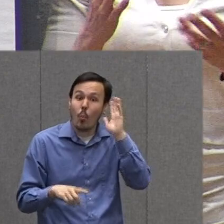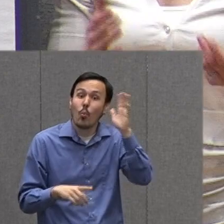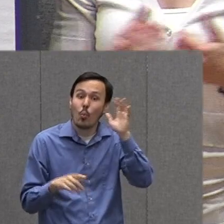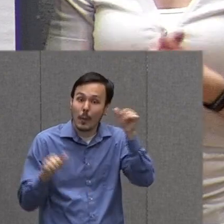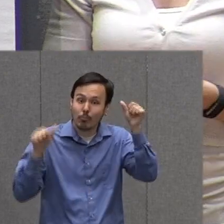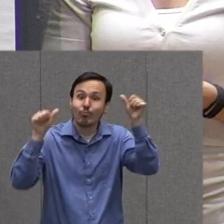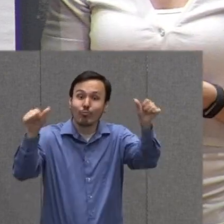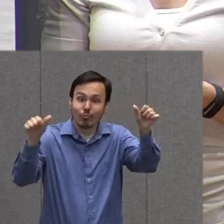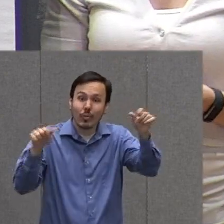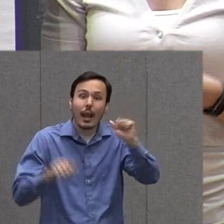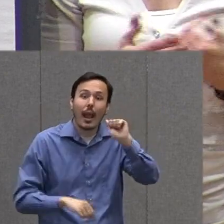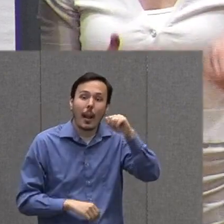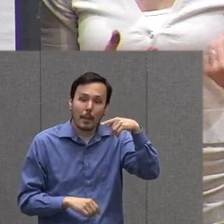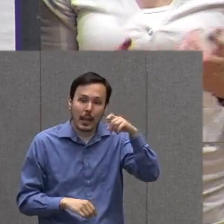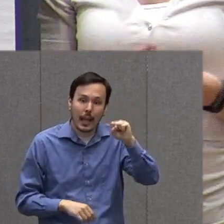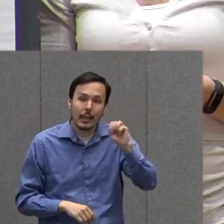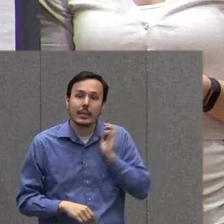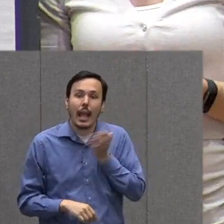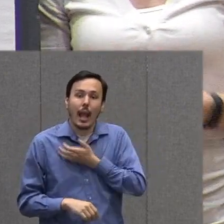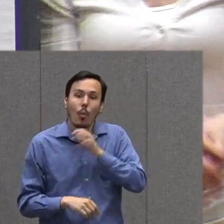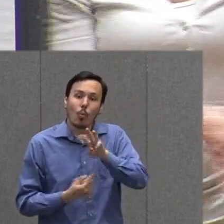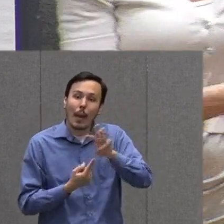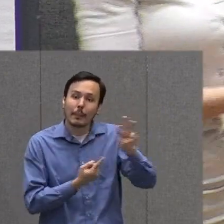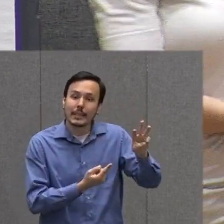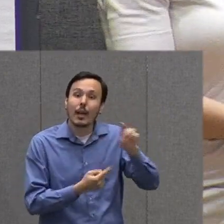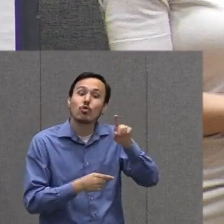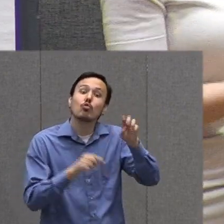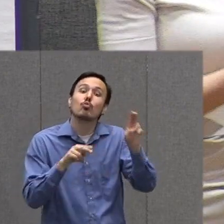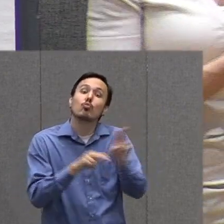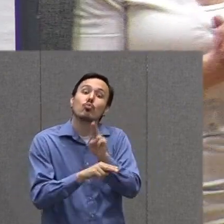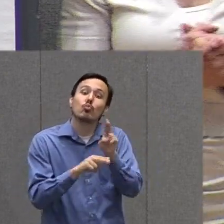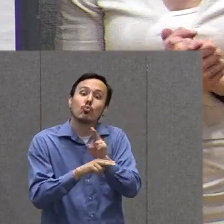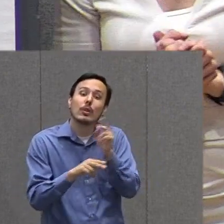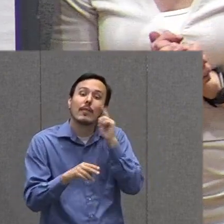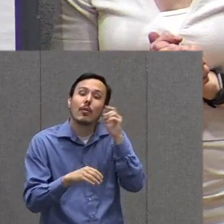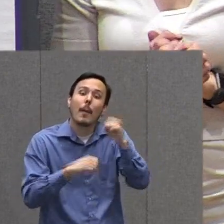as one of the materials that you can use to help build your own sentences.